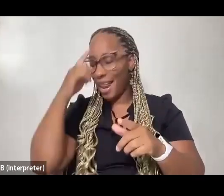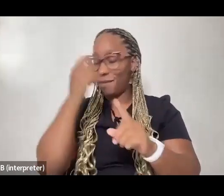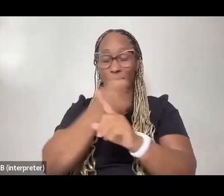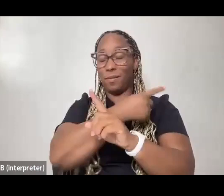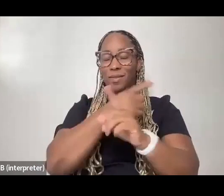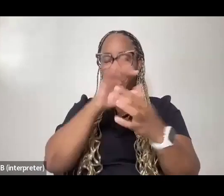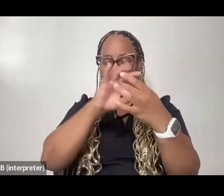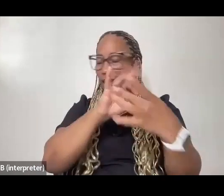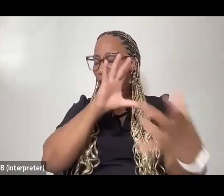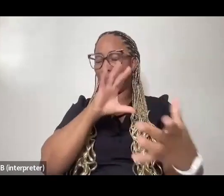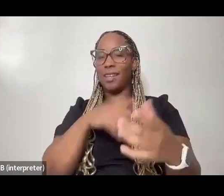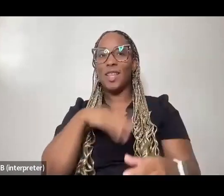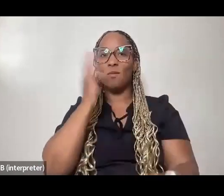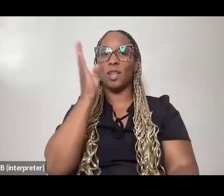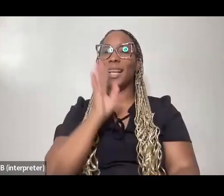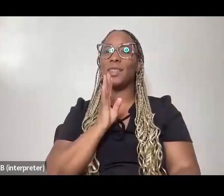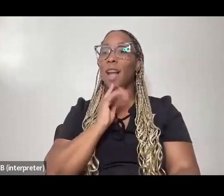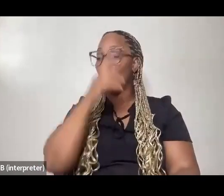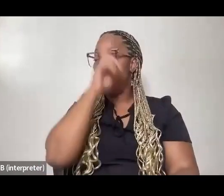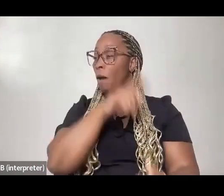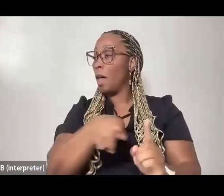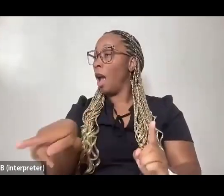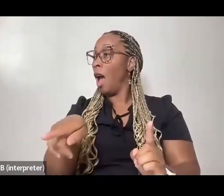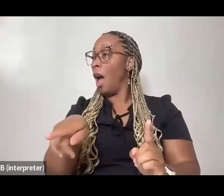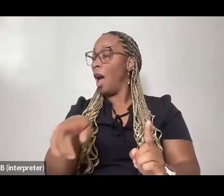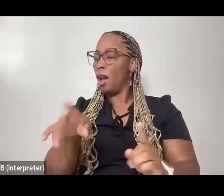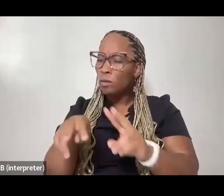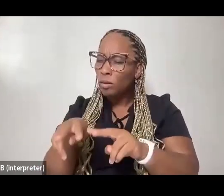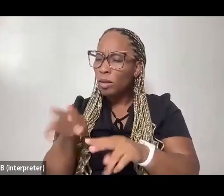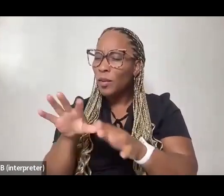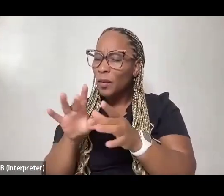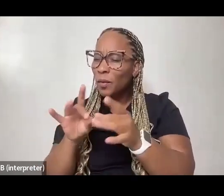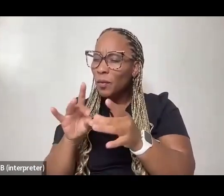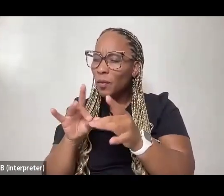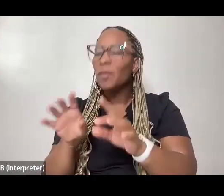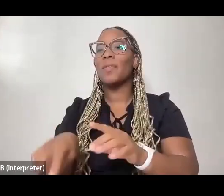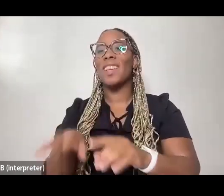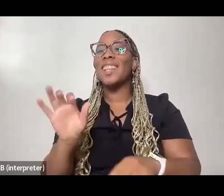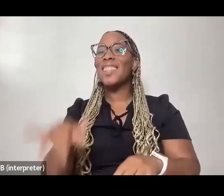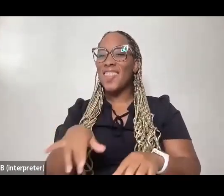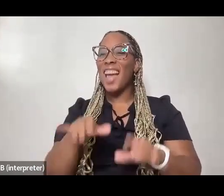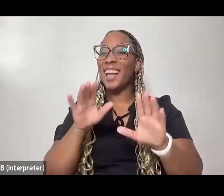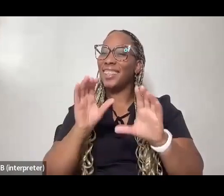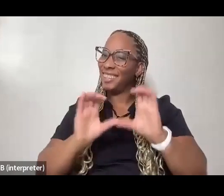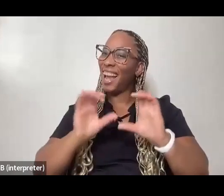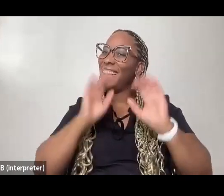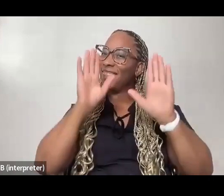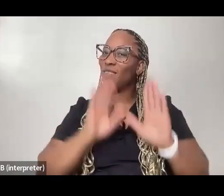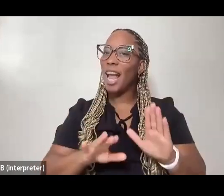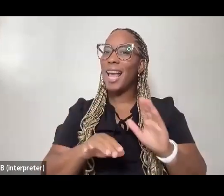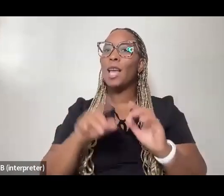disconnecting from what the presenter is talking about. So chat is a great feature. And it should be used but be